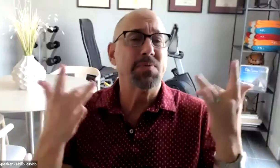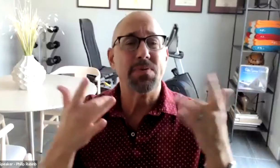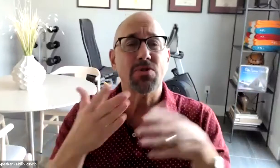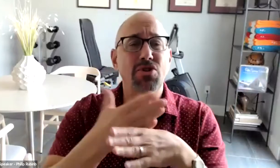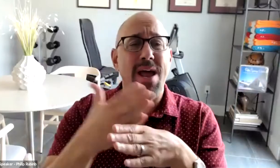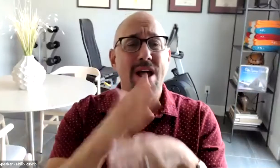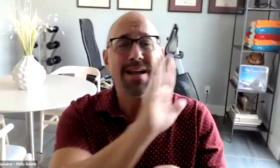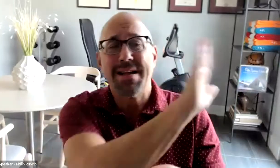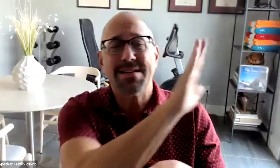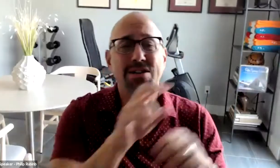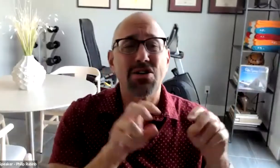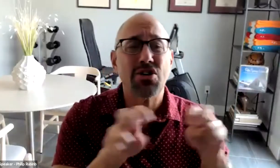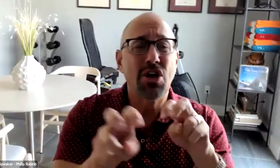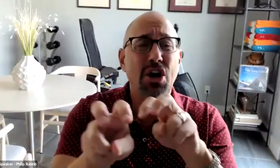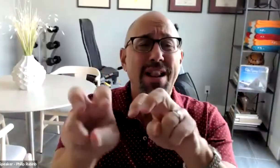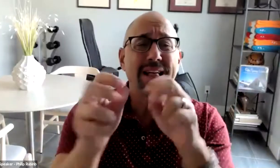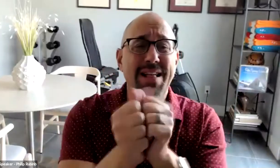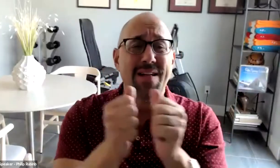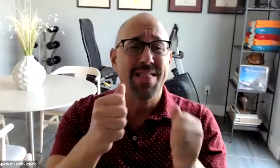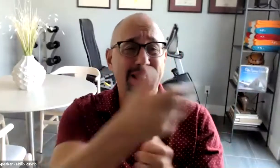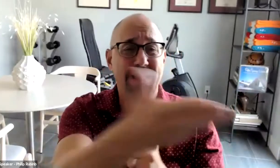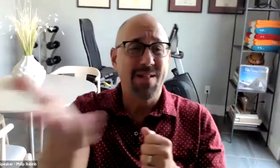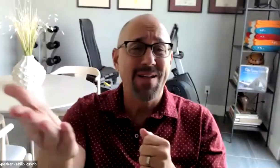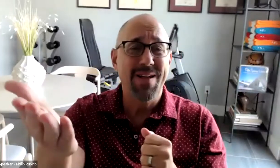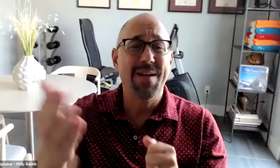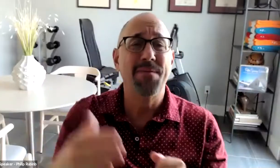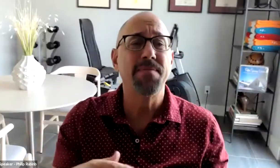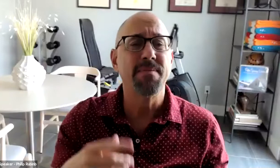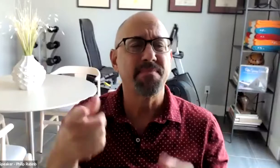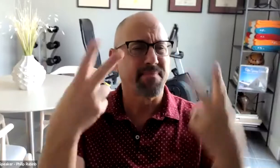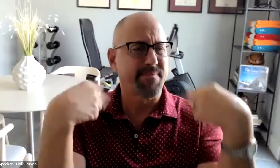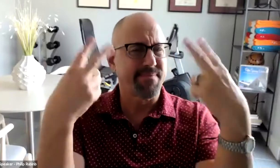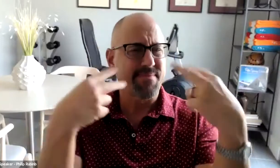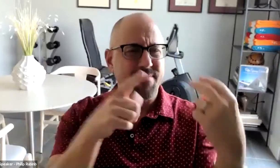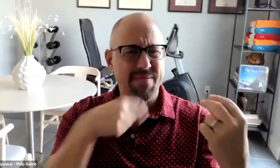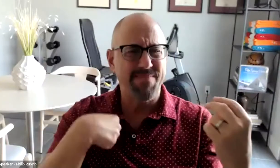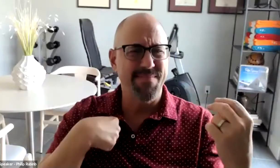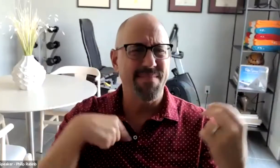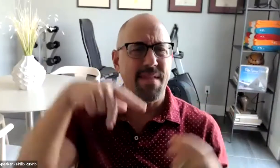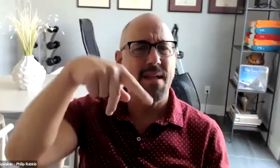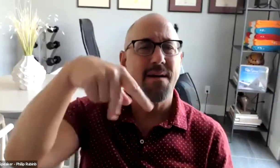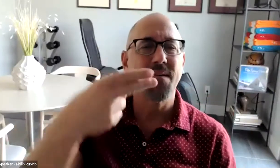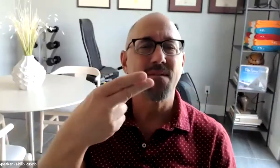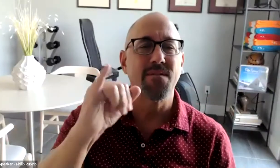and I will be passing on what he wants to say. I'm thrilled to be sharing his journey with all of you.